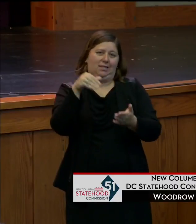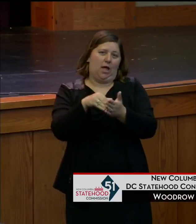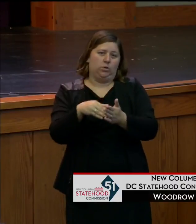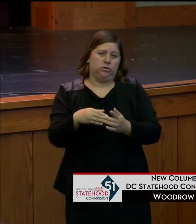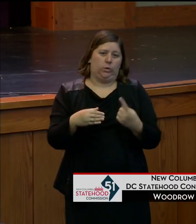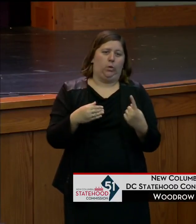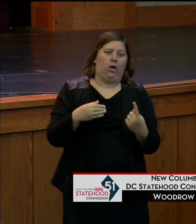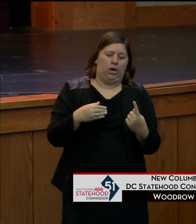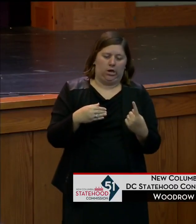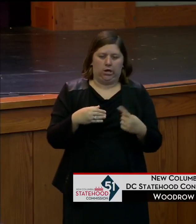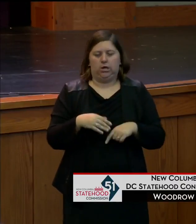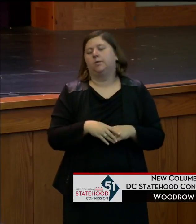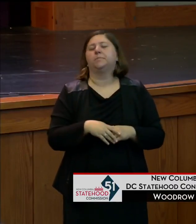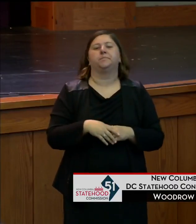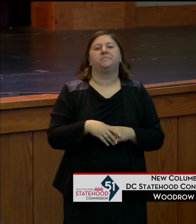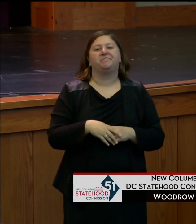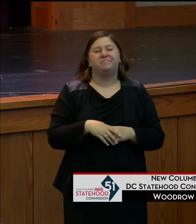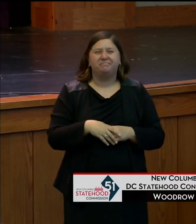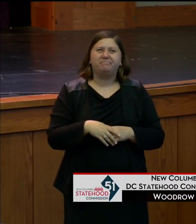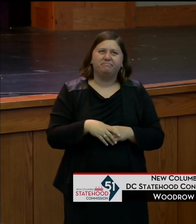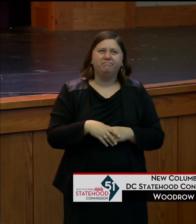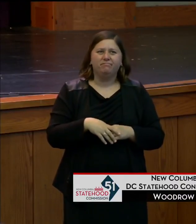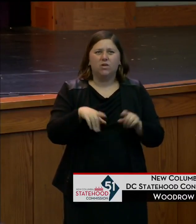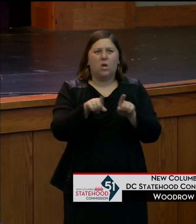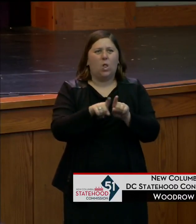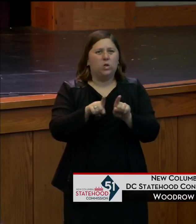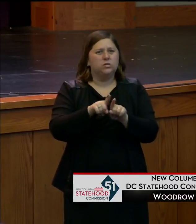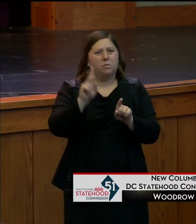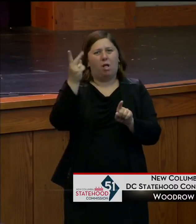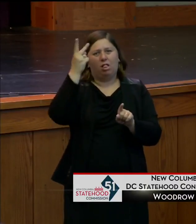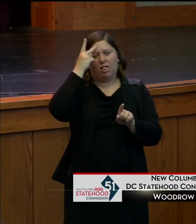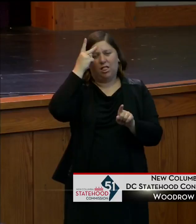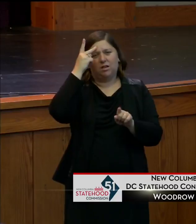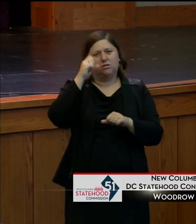IT IS ALSO POLITICALLY I THINK AND STRUCTURALLY AN ATTRACTIVE